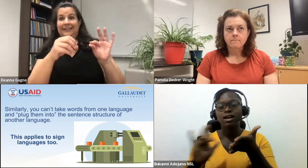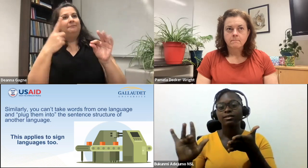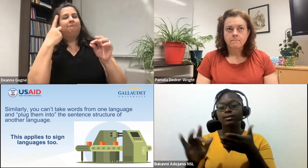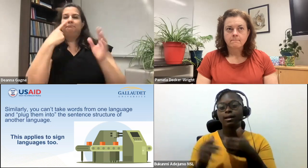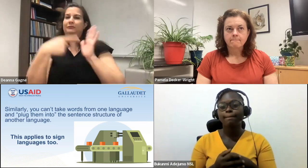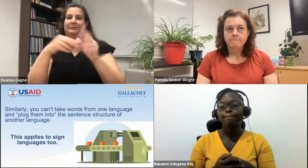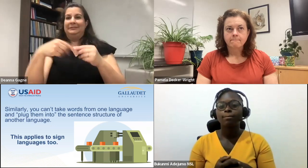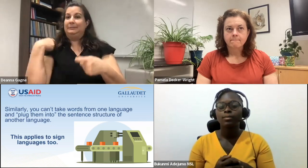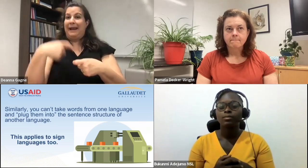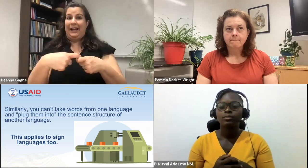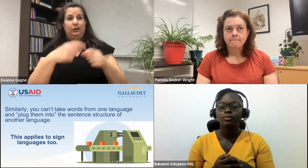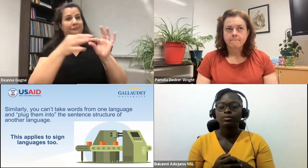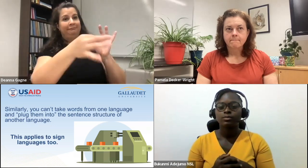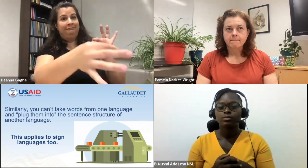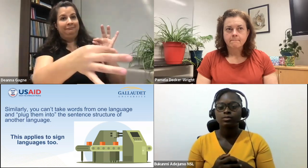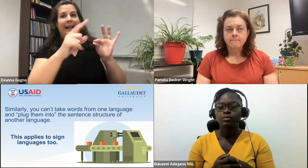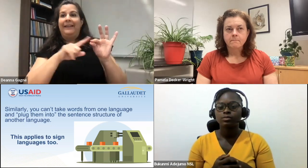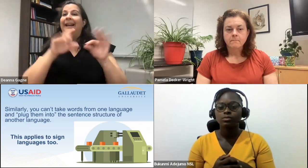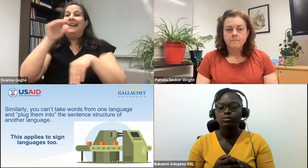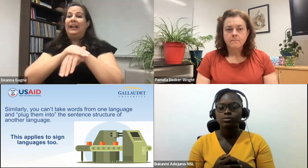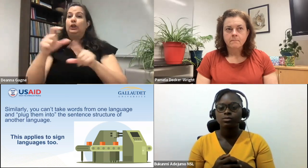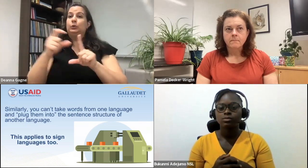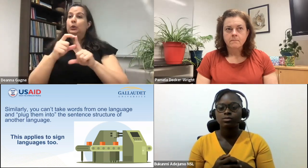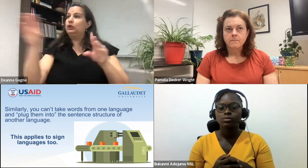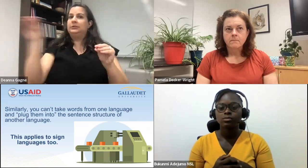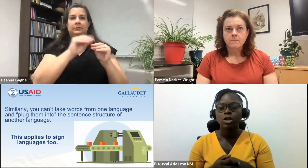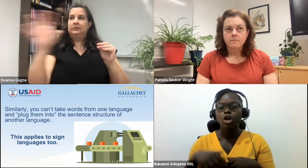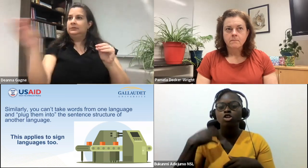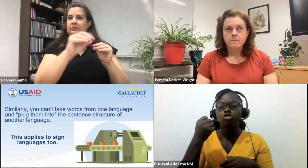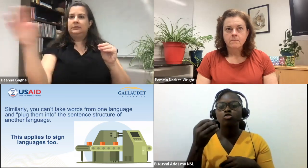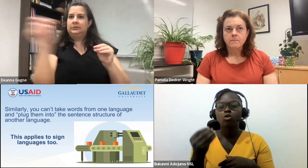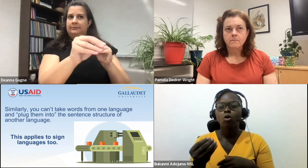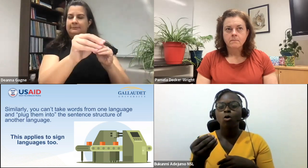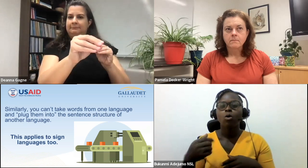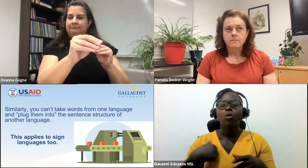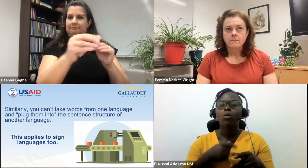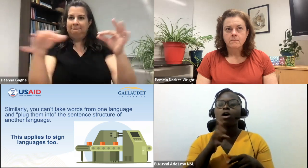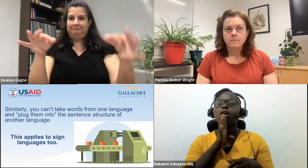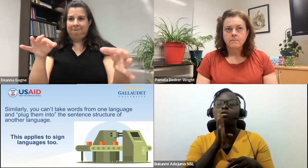and the way we use a single sentence in Spanish, for example. And then we, if we try to just